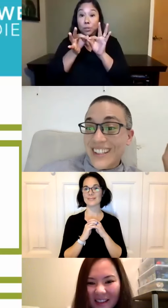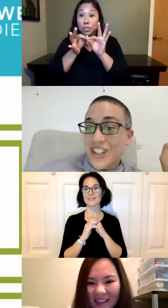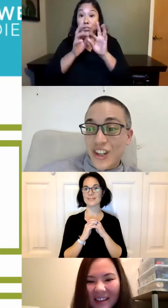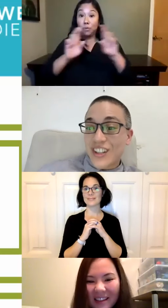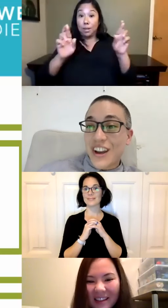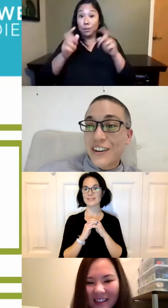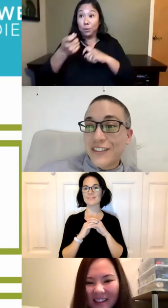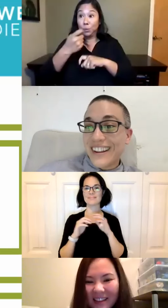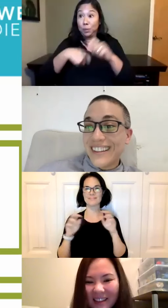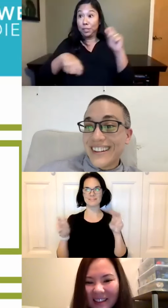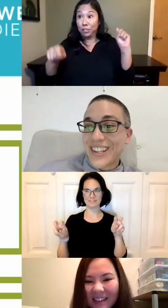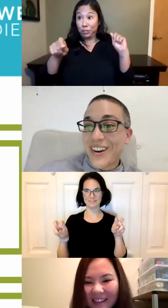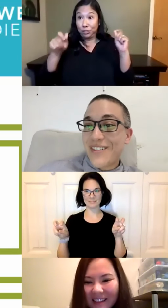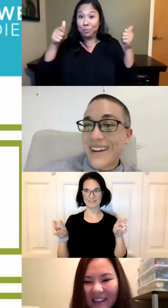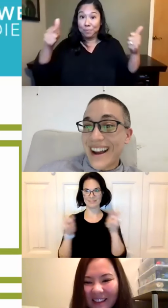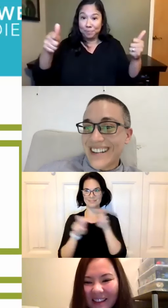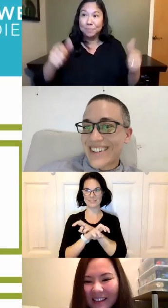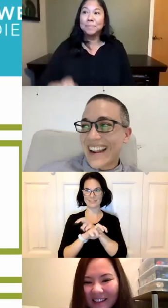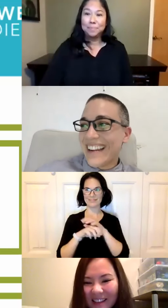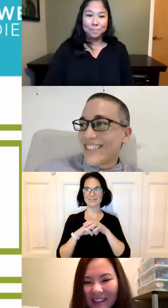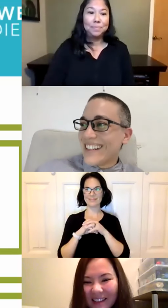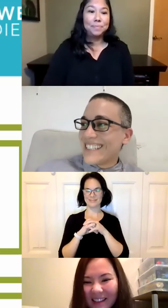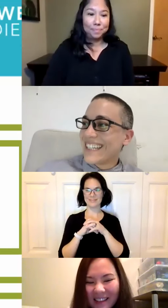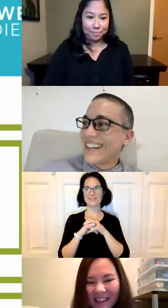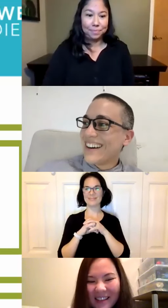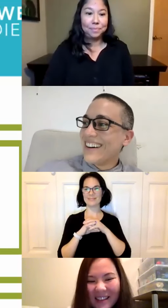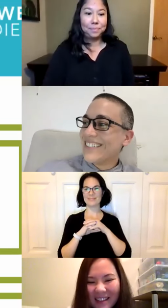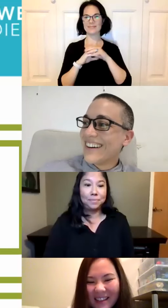It’s just COVID-19 and there’s so much for us to go over!